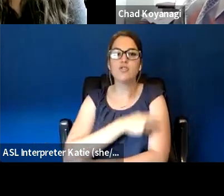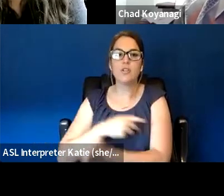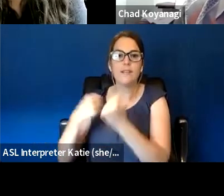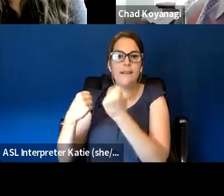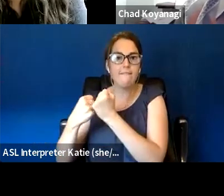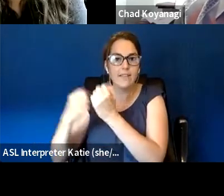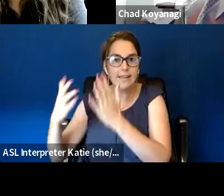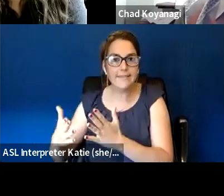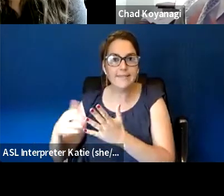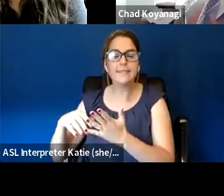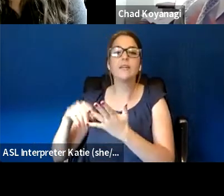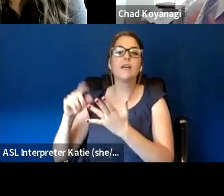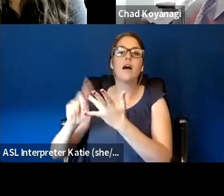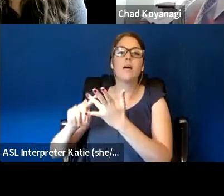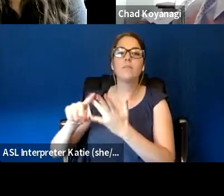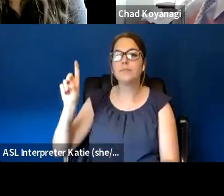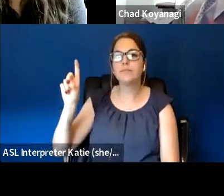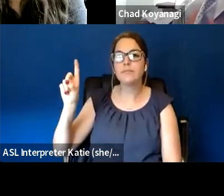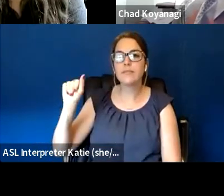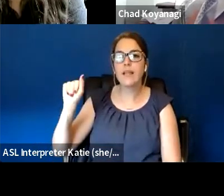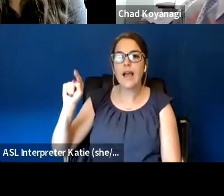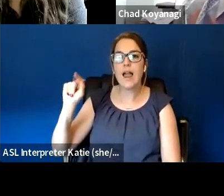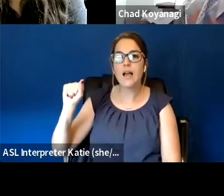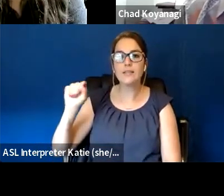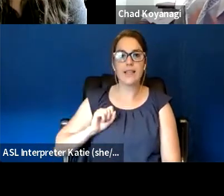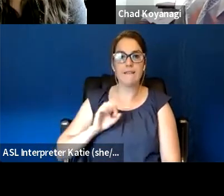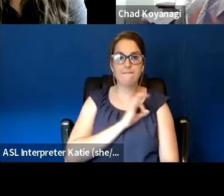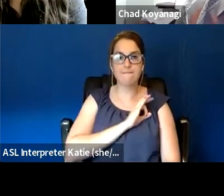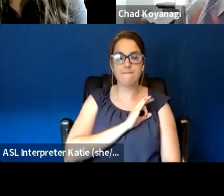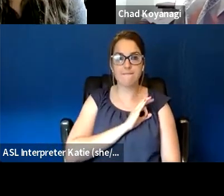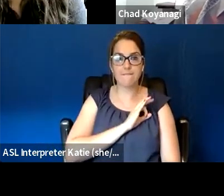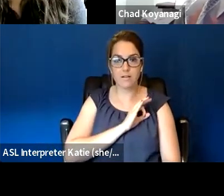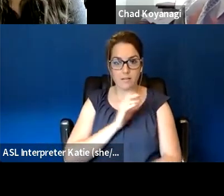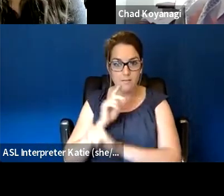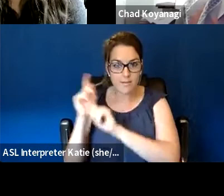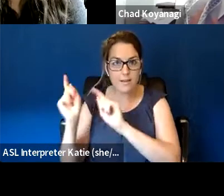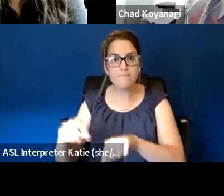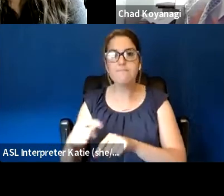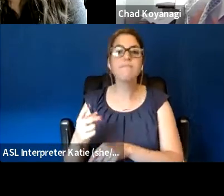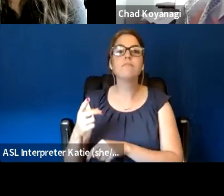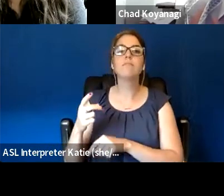data staff that come out with them when we do street rounds four days a week.